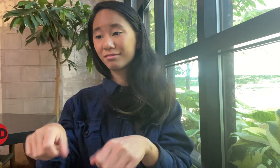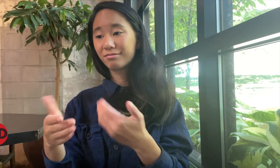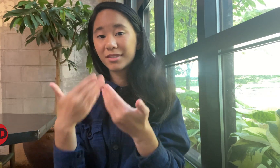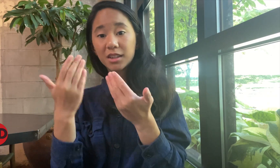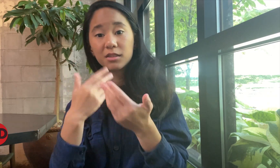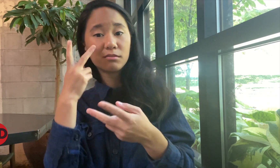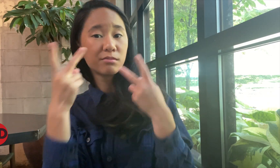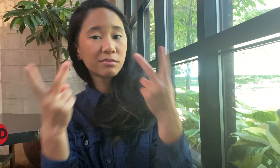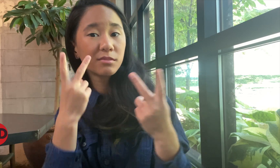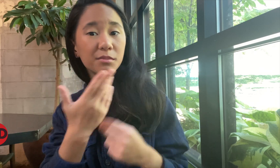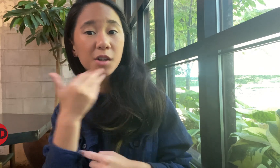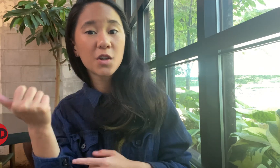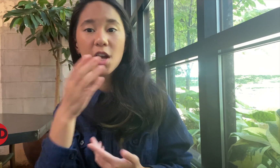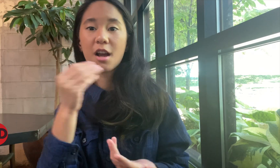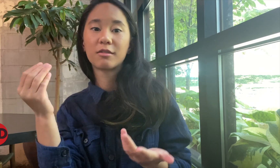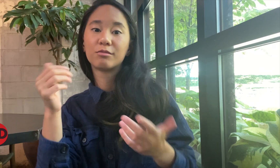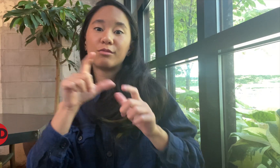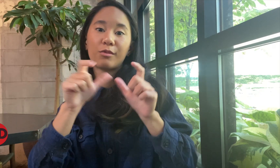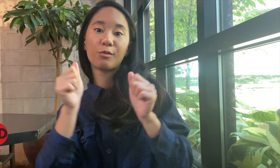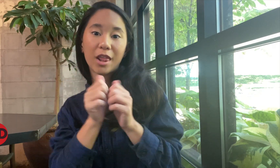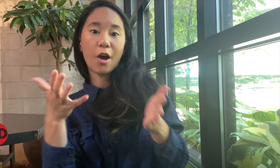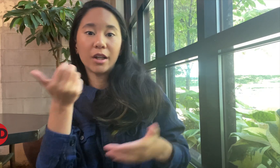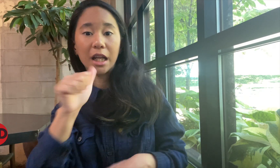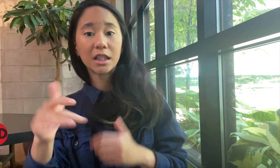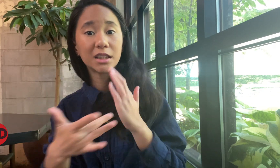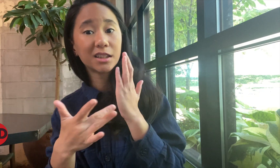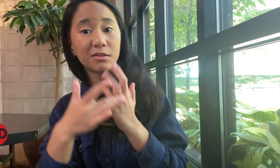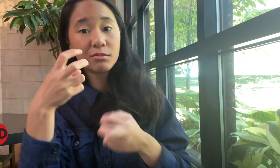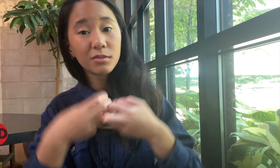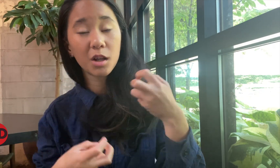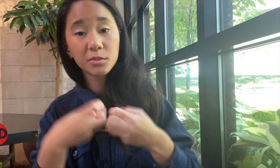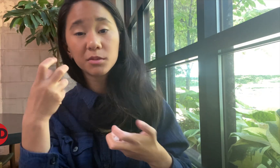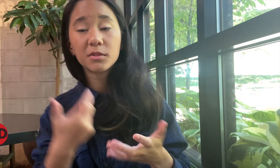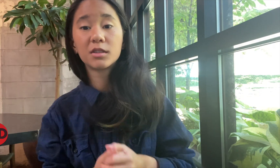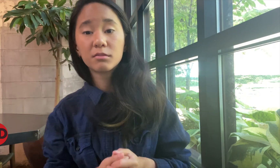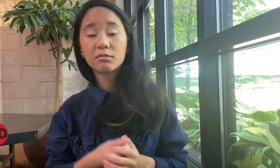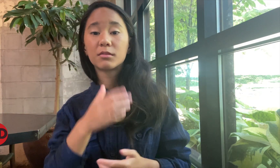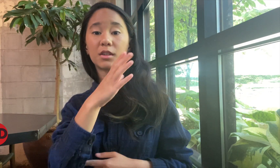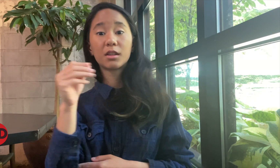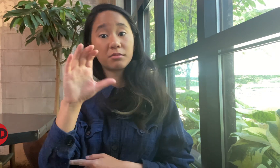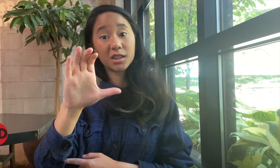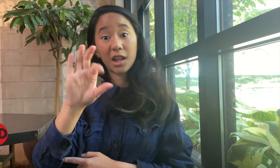CFIA did provide me interpreters in person on my next visit there.